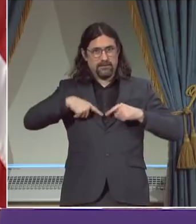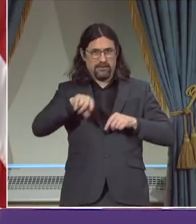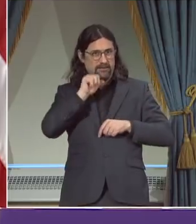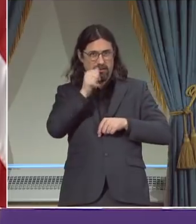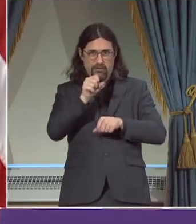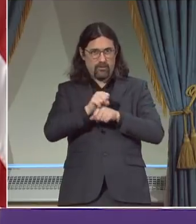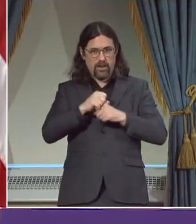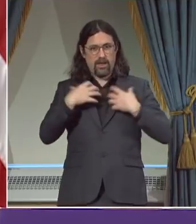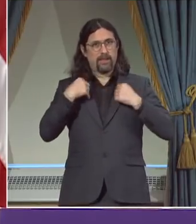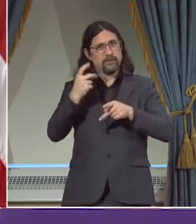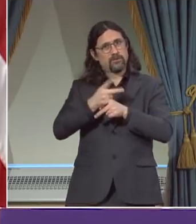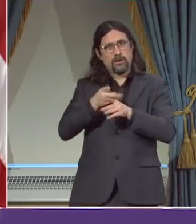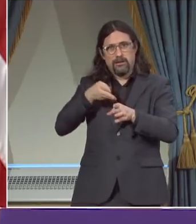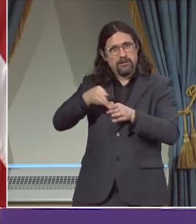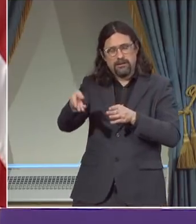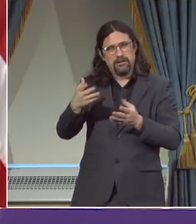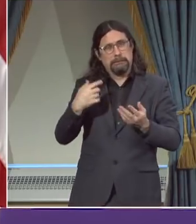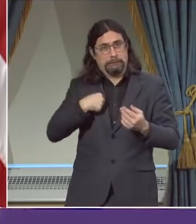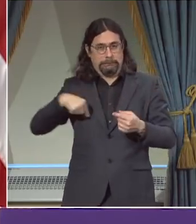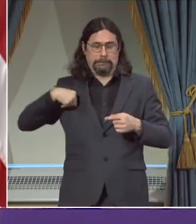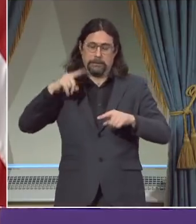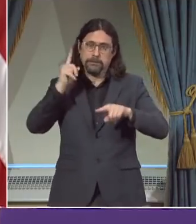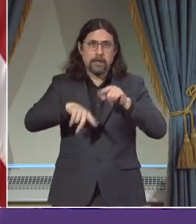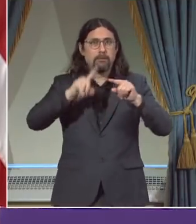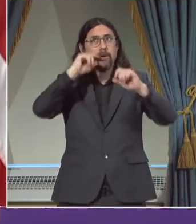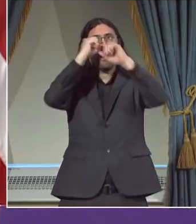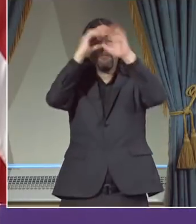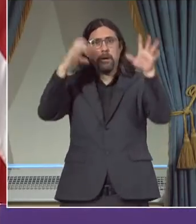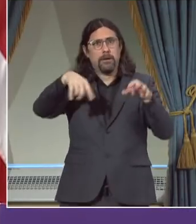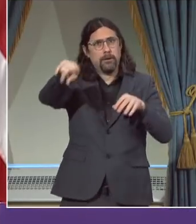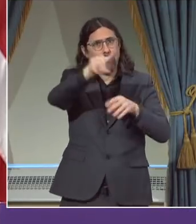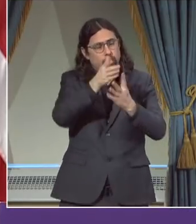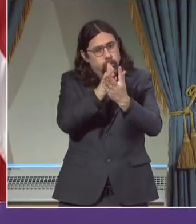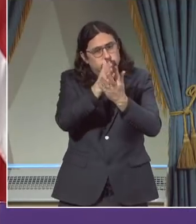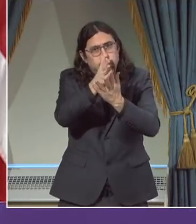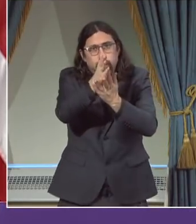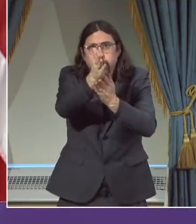THERE FOR YOU AND GET YOU THE HELP INCLUDING THE ADDITIONAL PERSONNEL